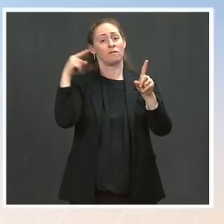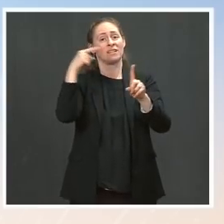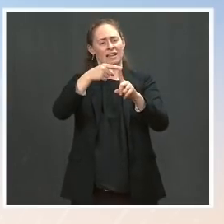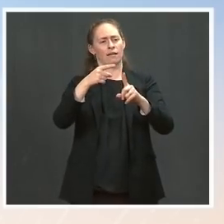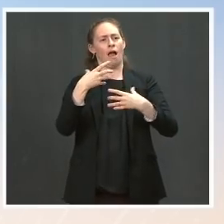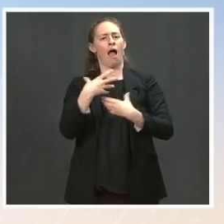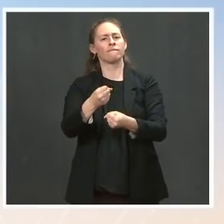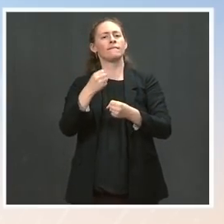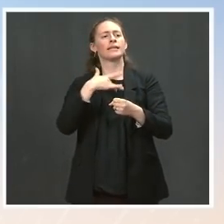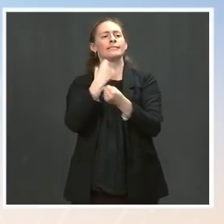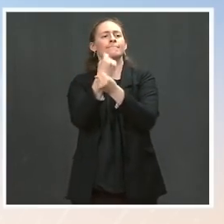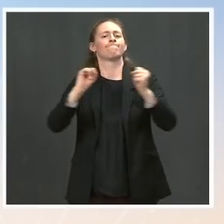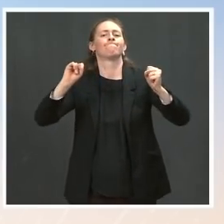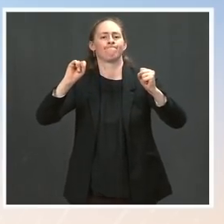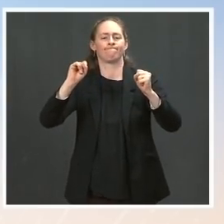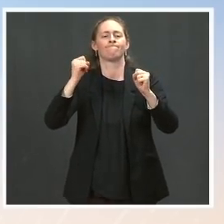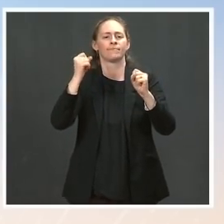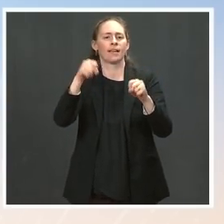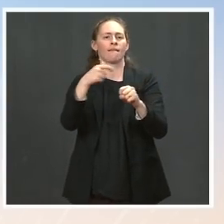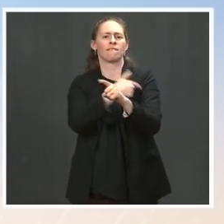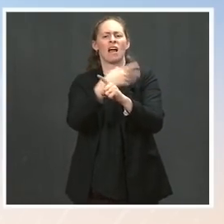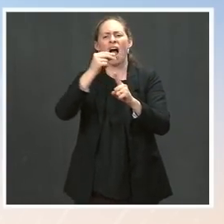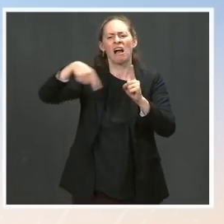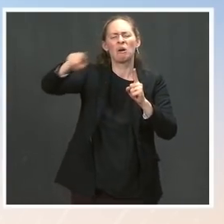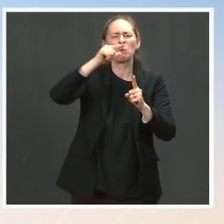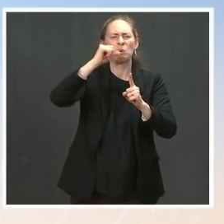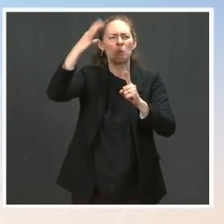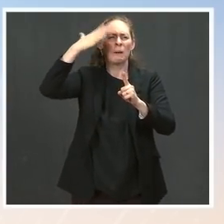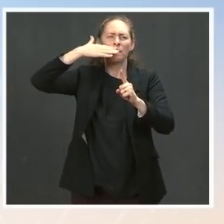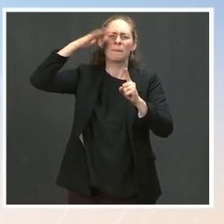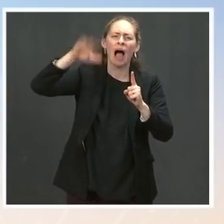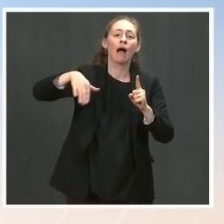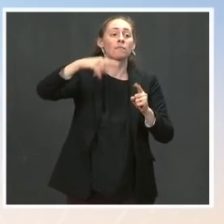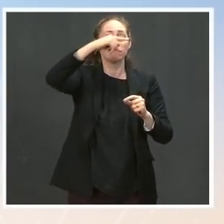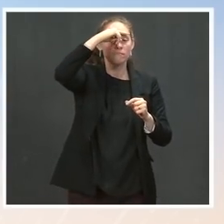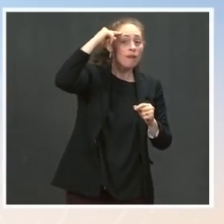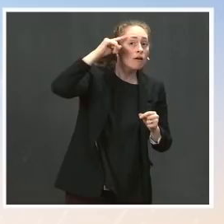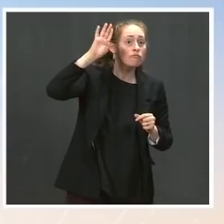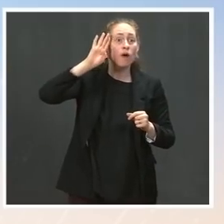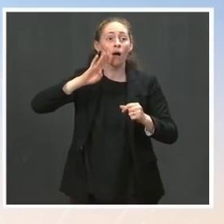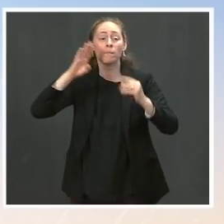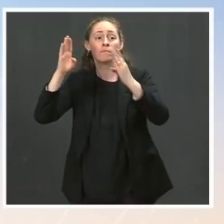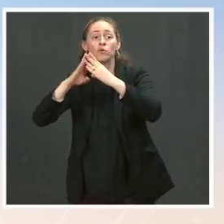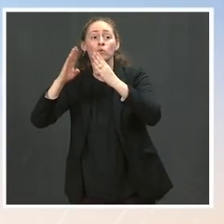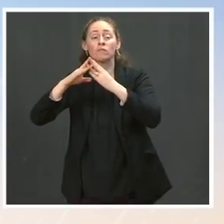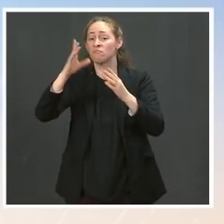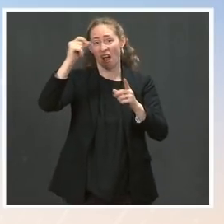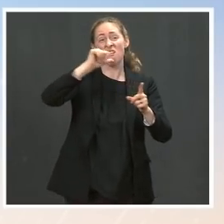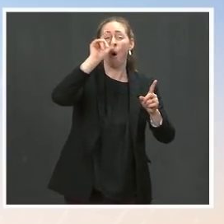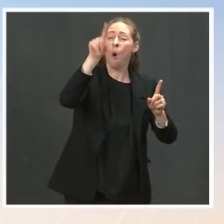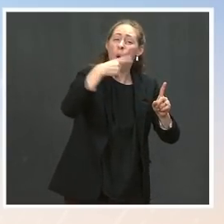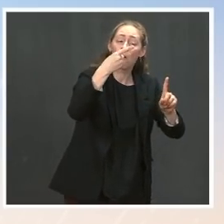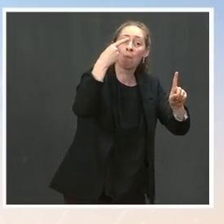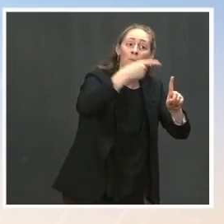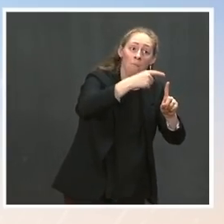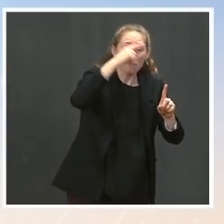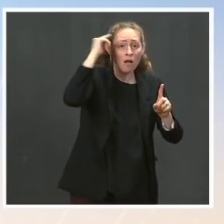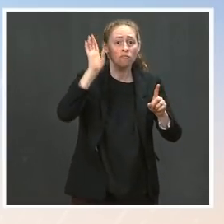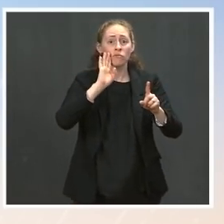And often, people think of that as just Black and brown communities, and that is not. As you've noted, that is also conservative communities, white evangelicals.